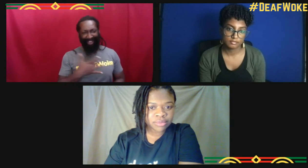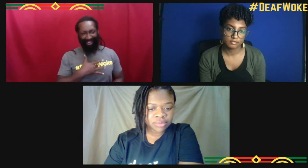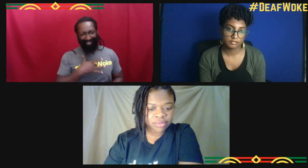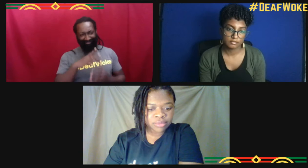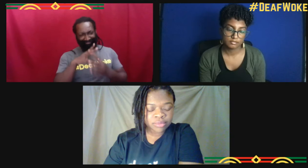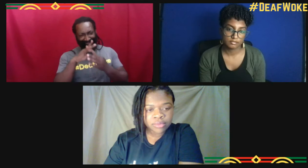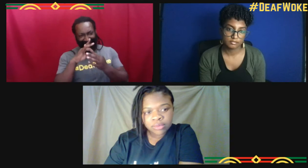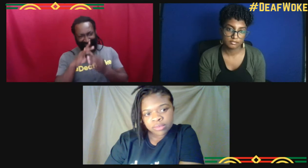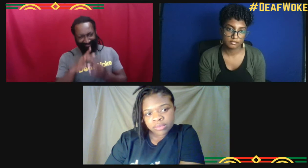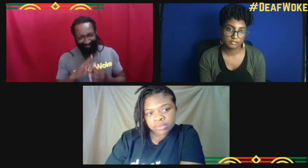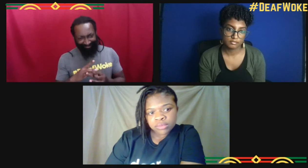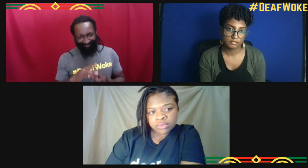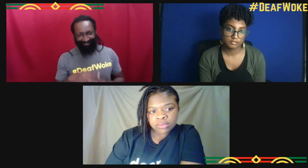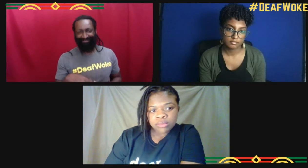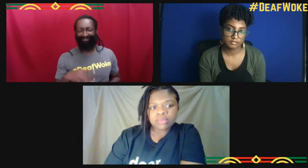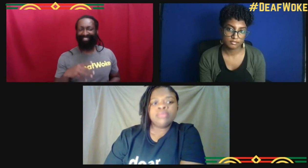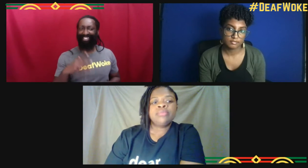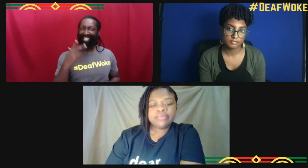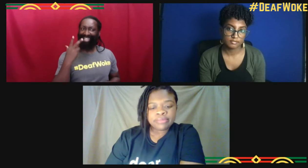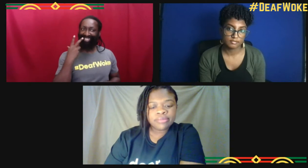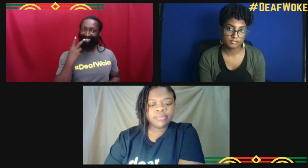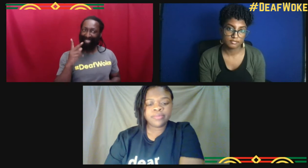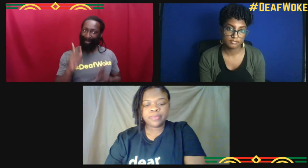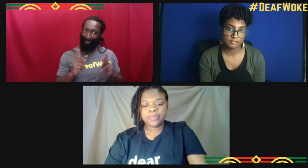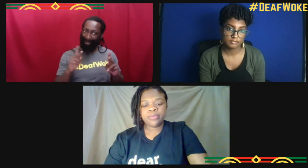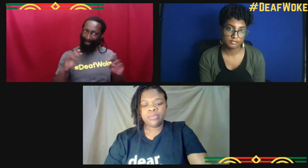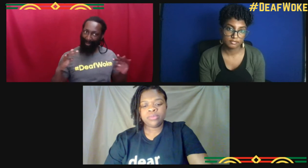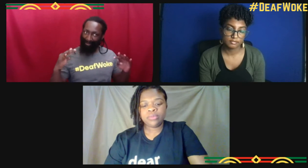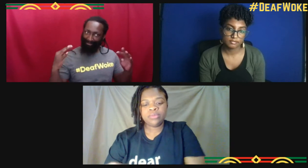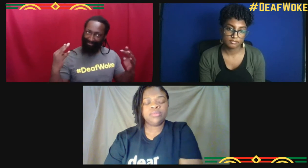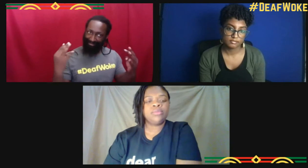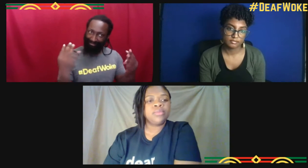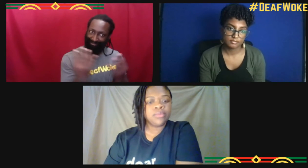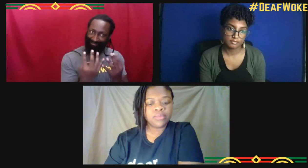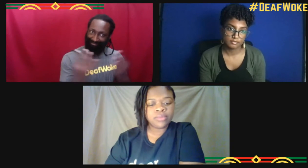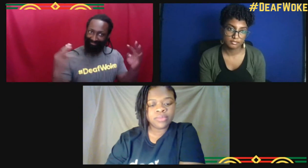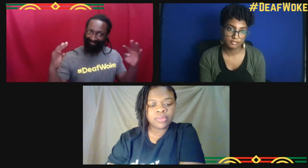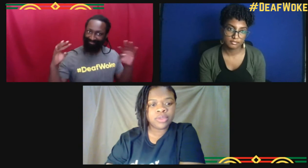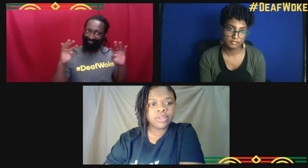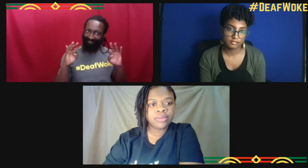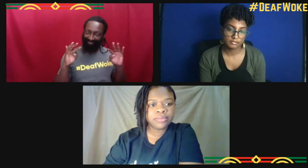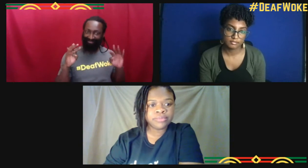Yeah, I can see what a beautiful dancer his spirit was connected to that movement